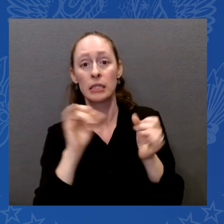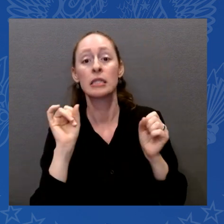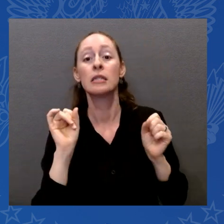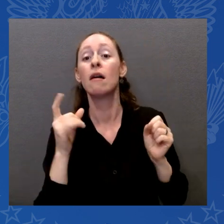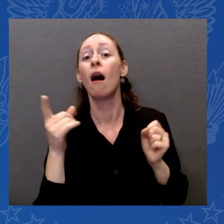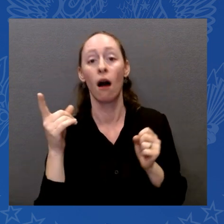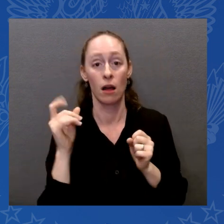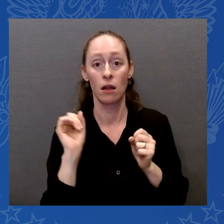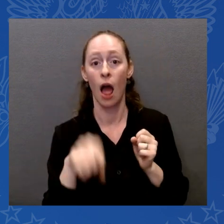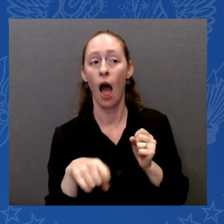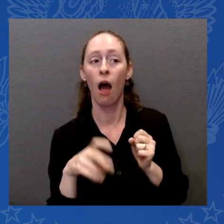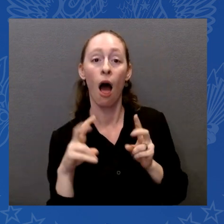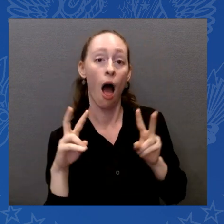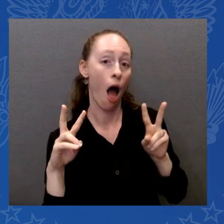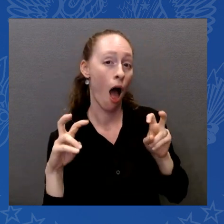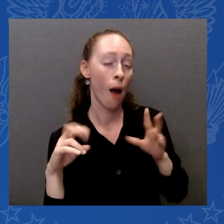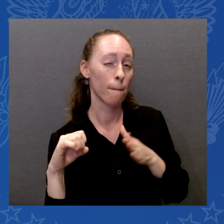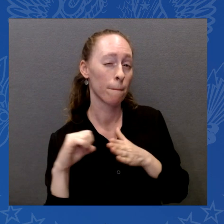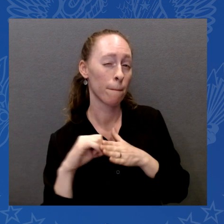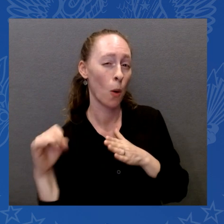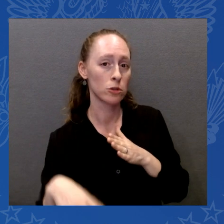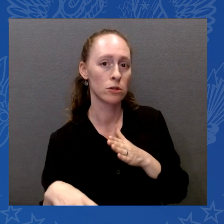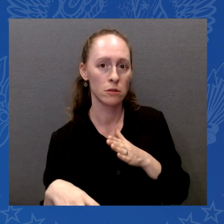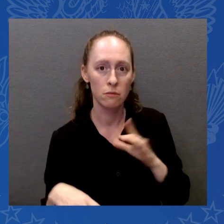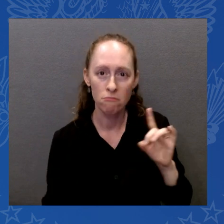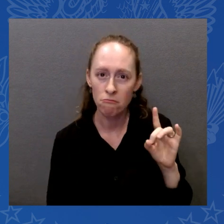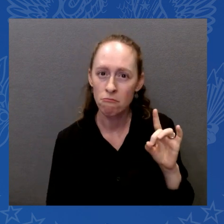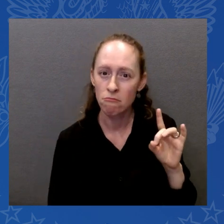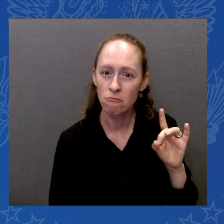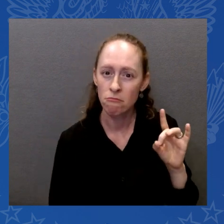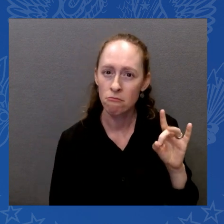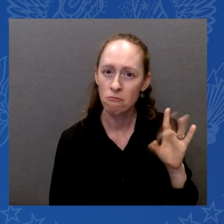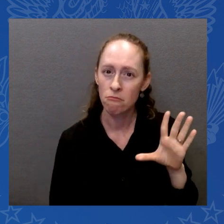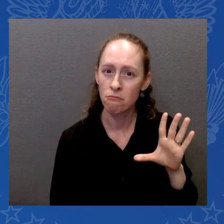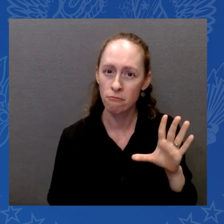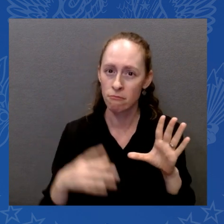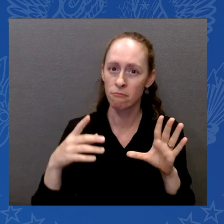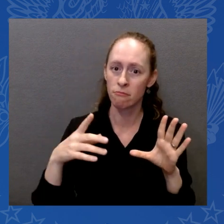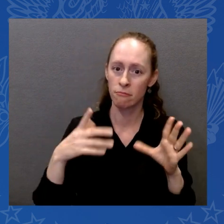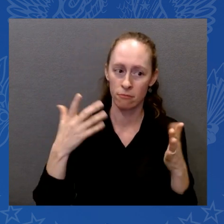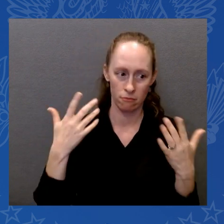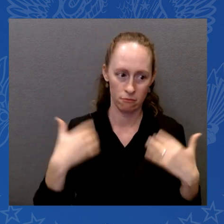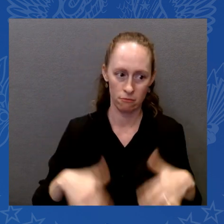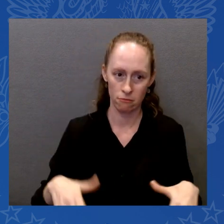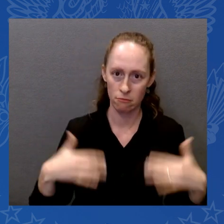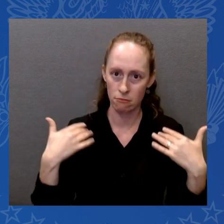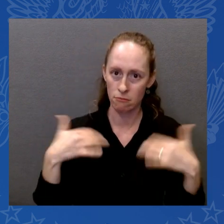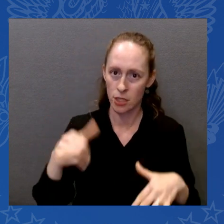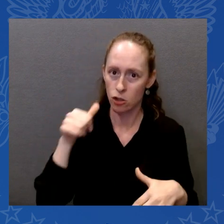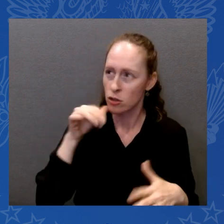in violation of a law in that state. And that's exactly what we're afraid would happen.